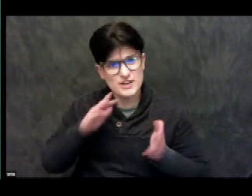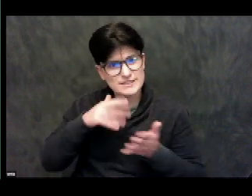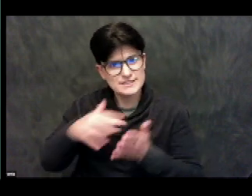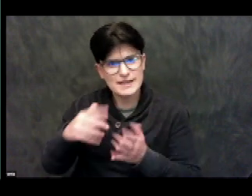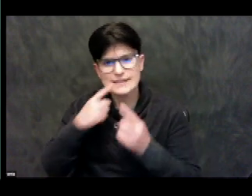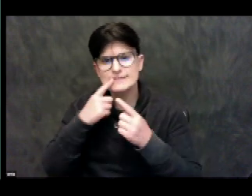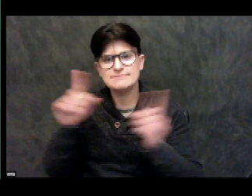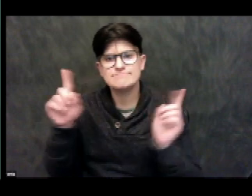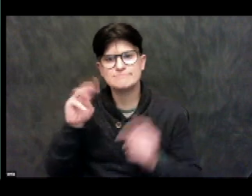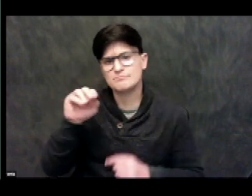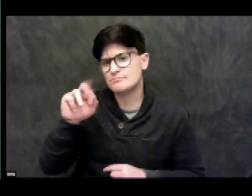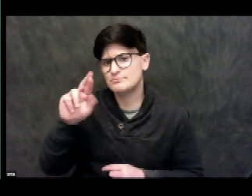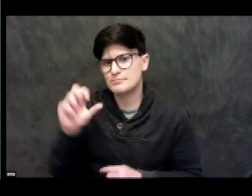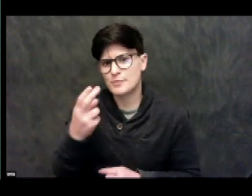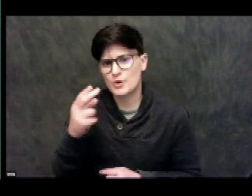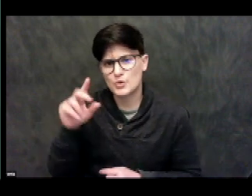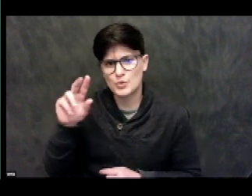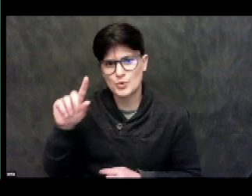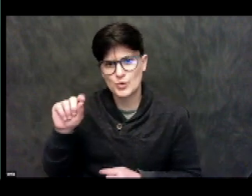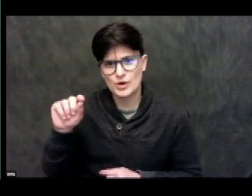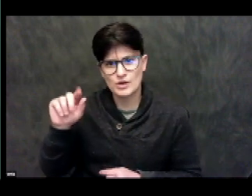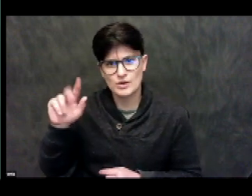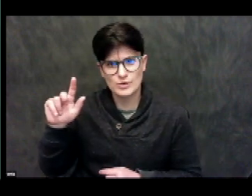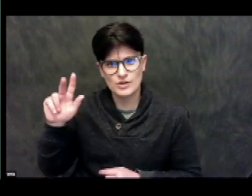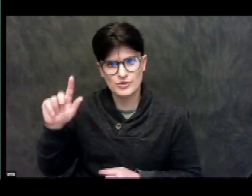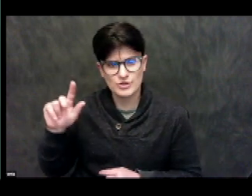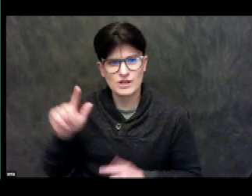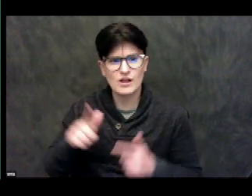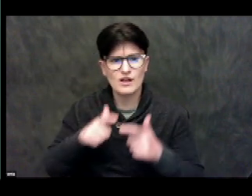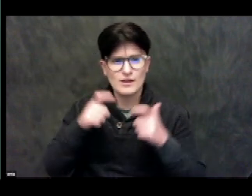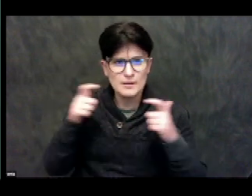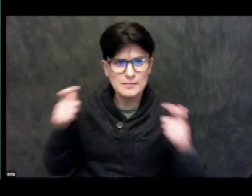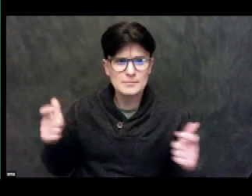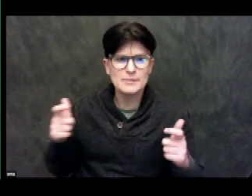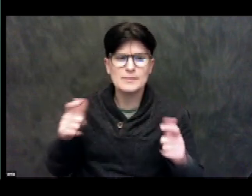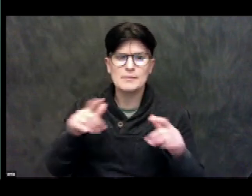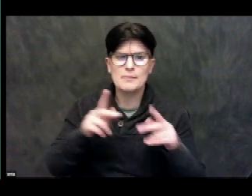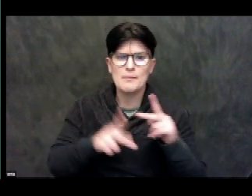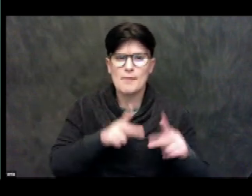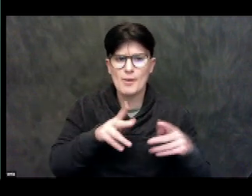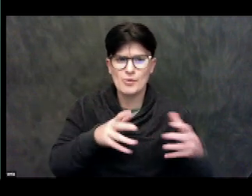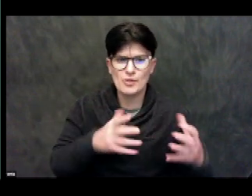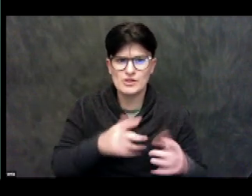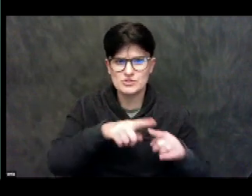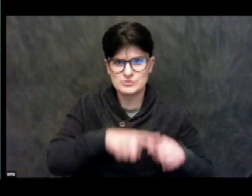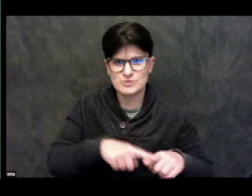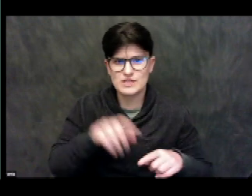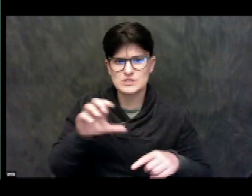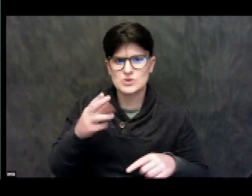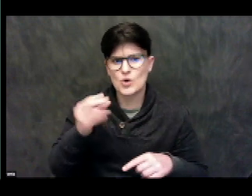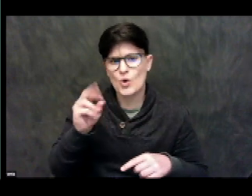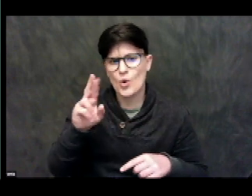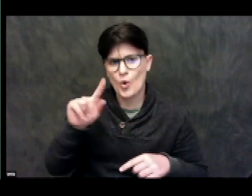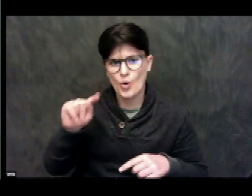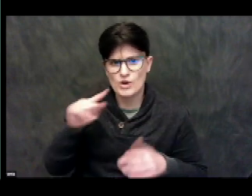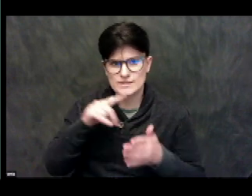a large population based cohort study out of Canada that looked at 140,000 singleton pregnancies,